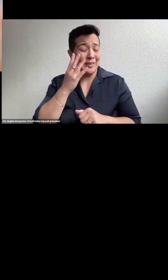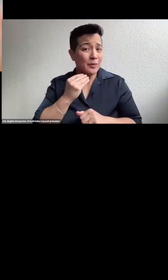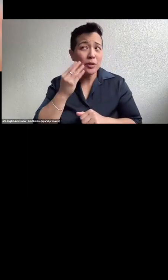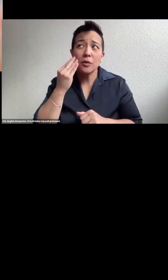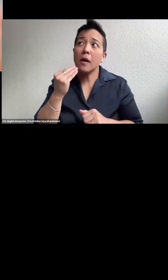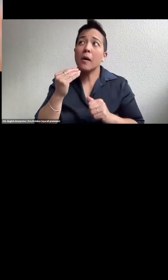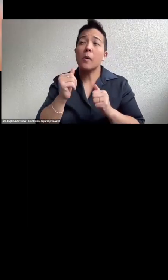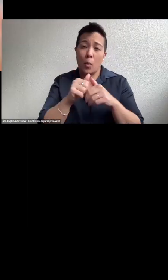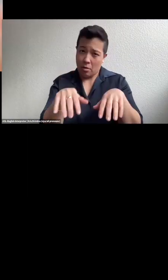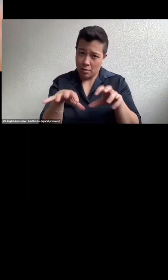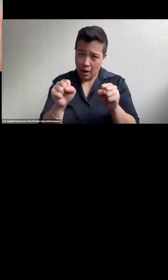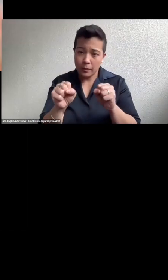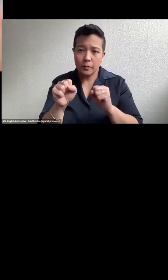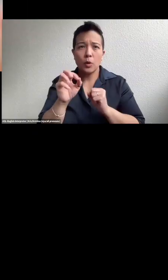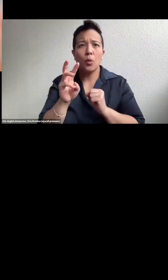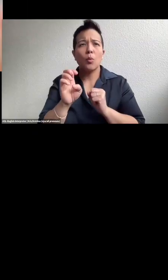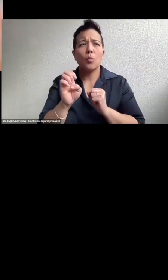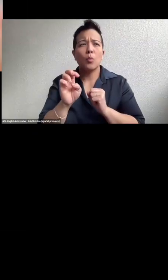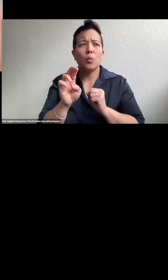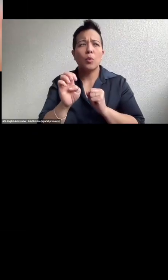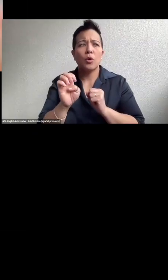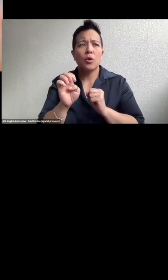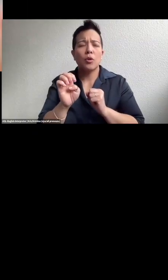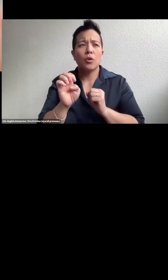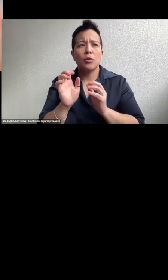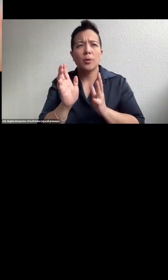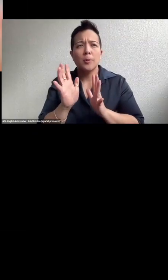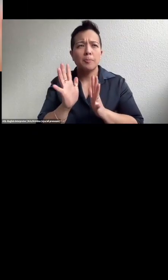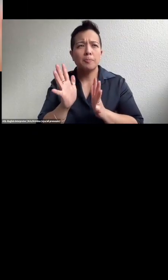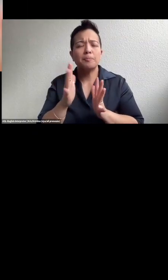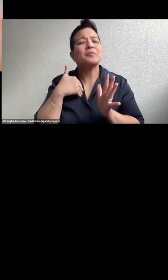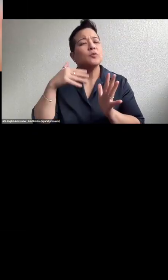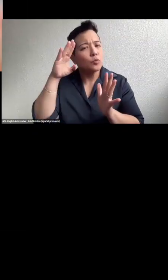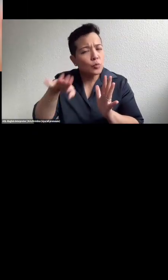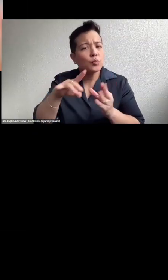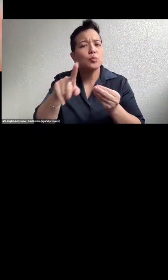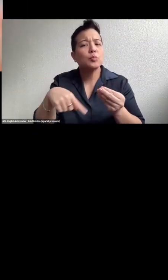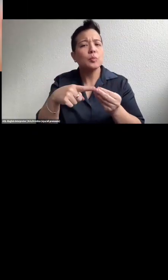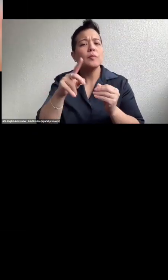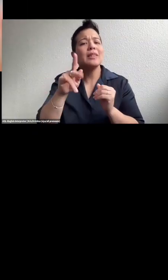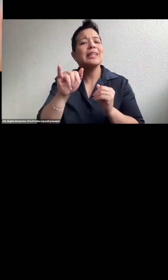adoption, were I knew about kinship adoption, because